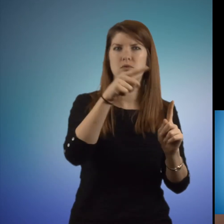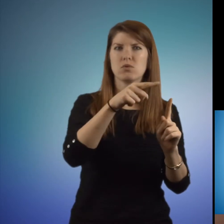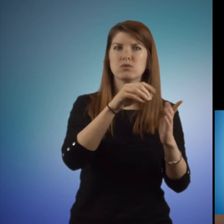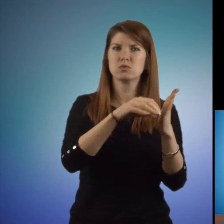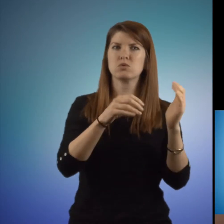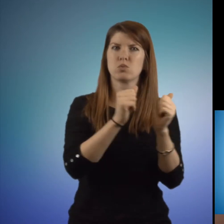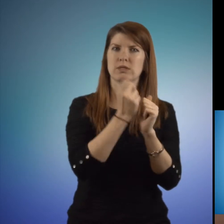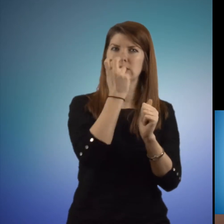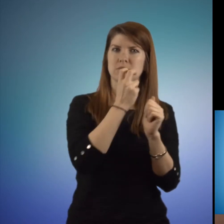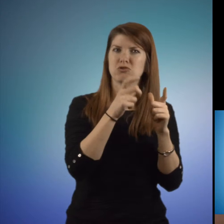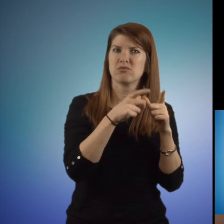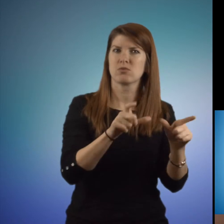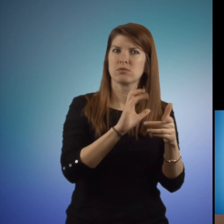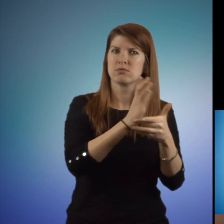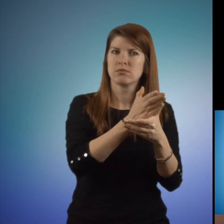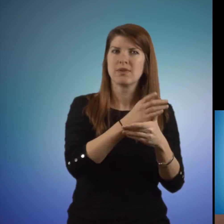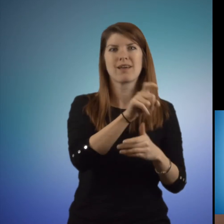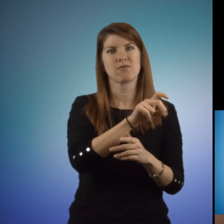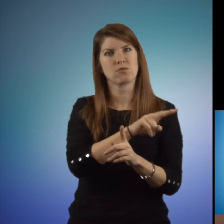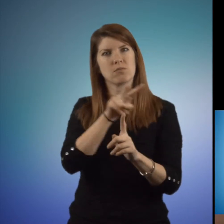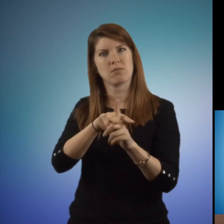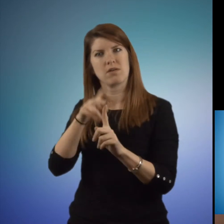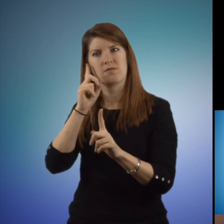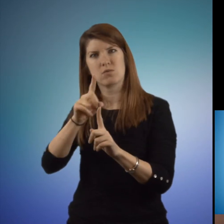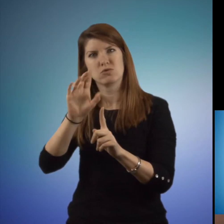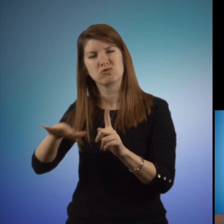They have to apply to children who are deaf and hard of hearing.